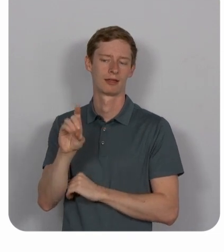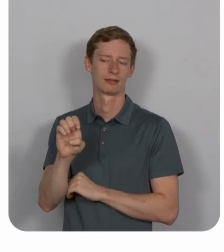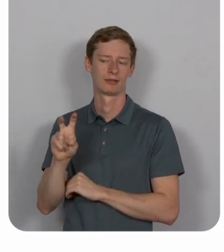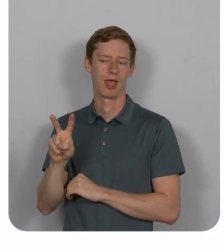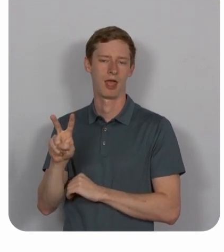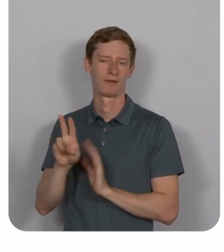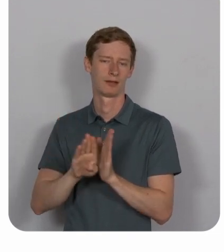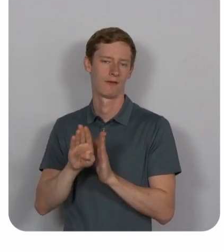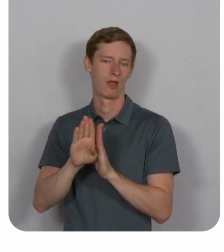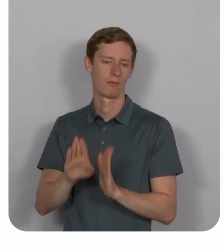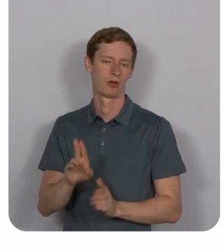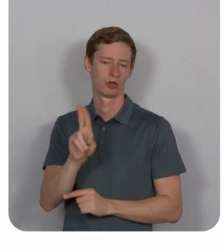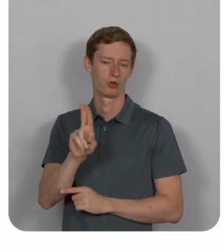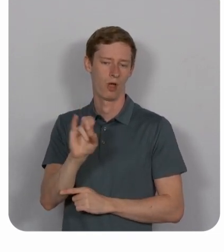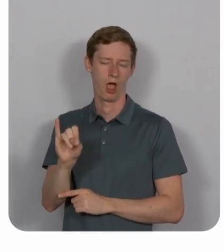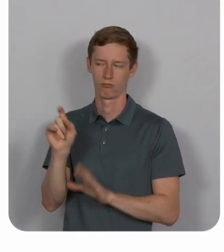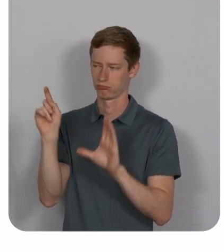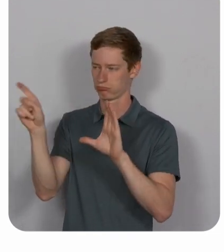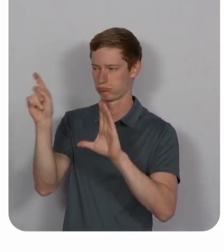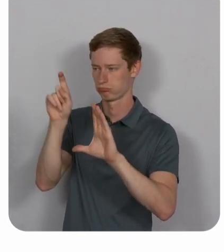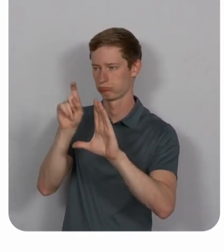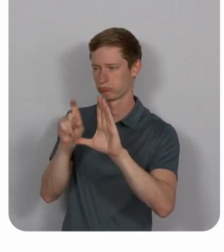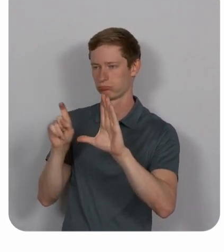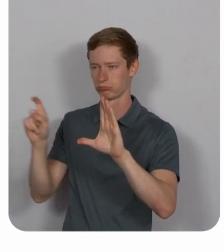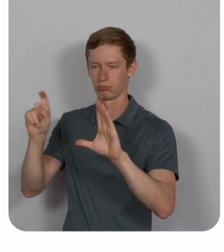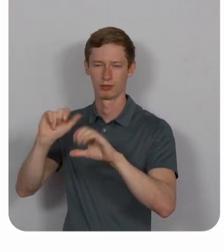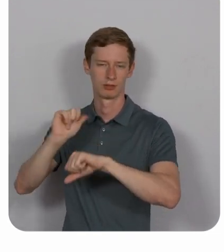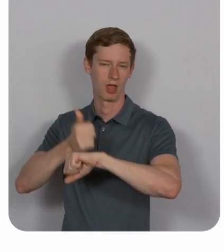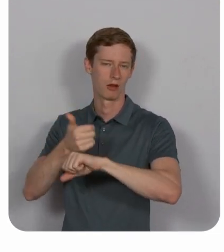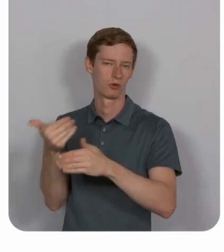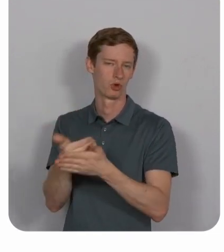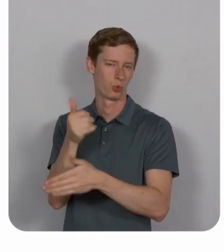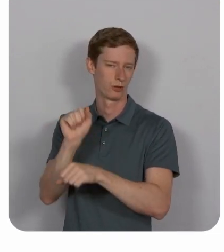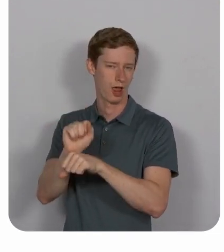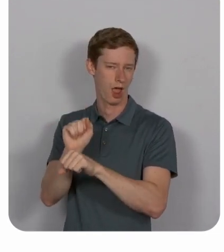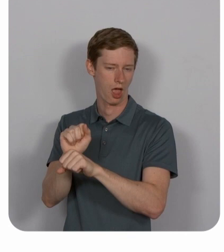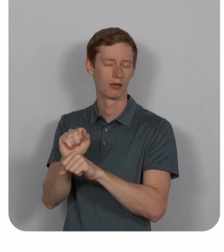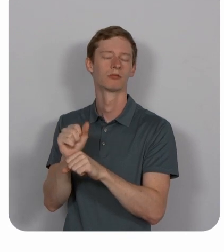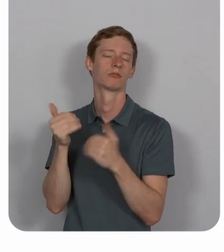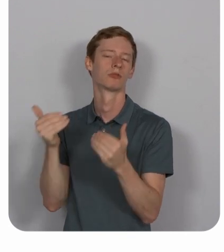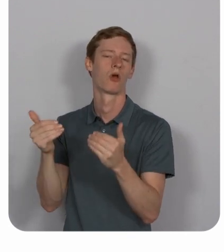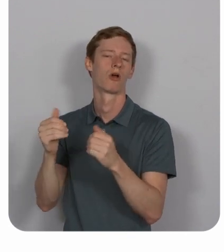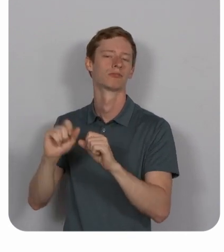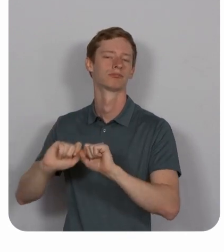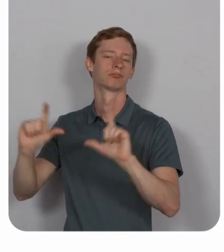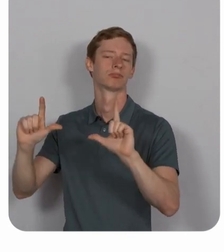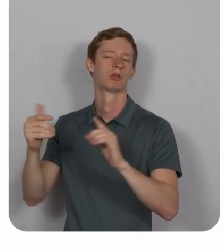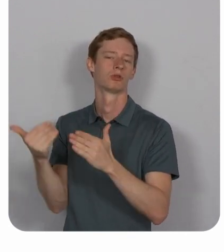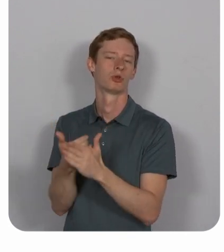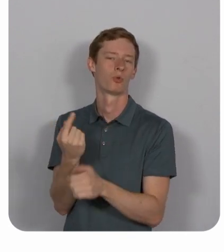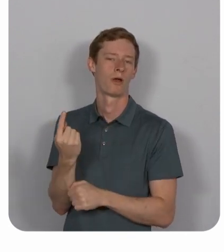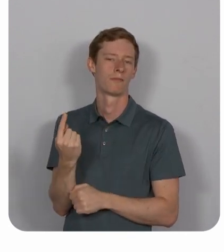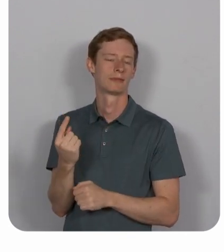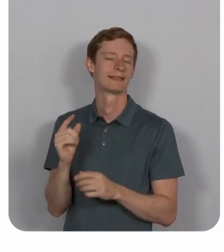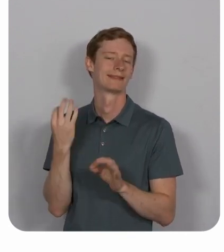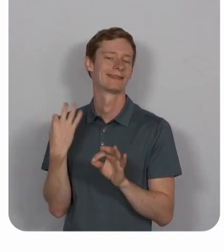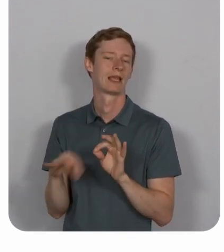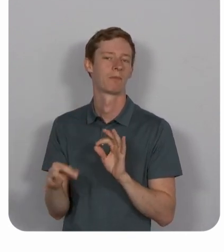They can select an existing task or create one of the new ones. In this case, what we’ll do is we’ll create a new one and we’ll start with a simple message.